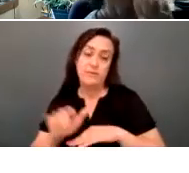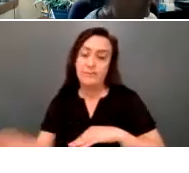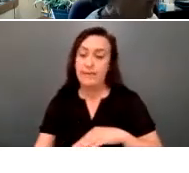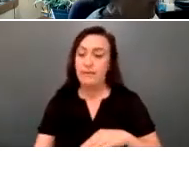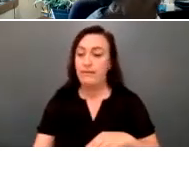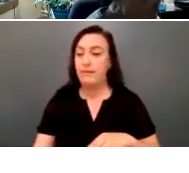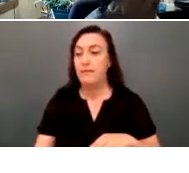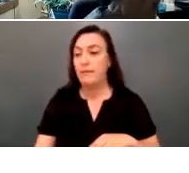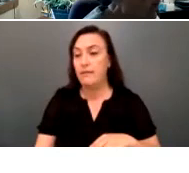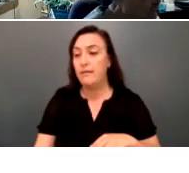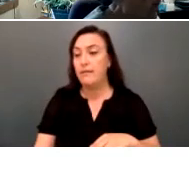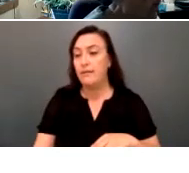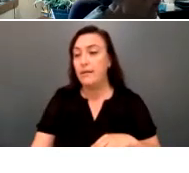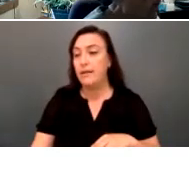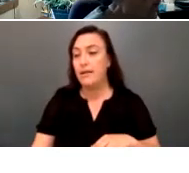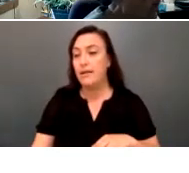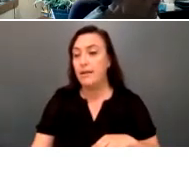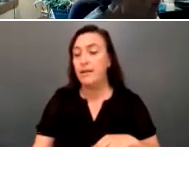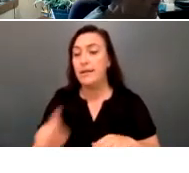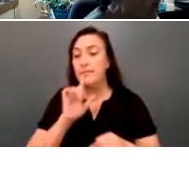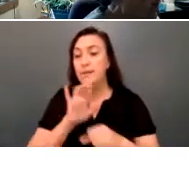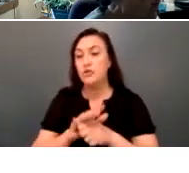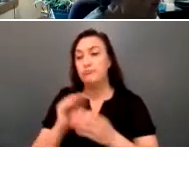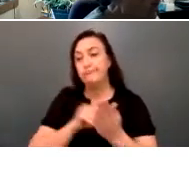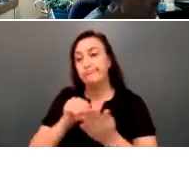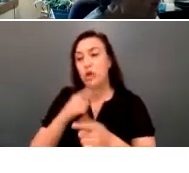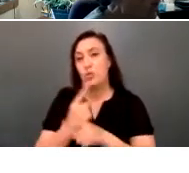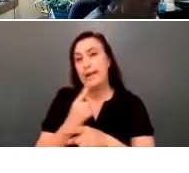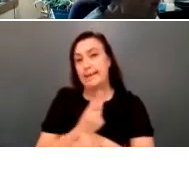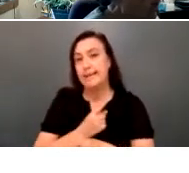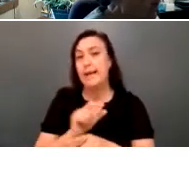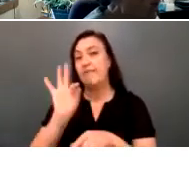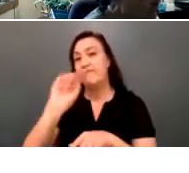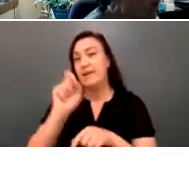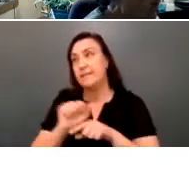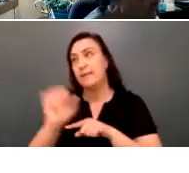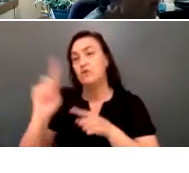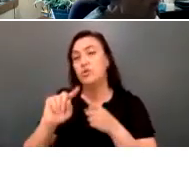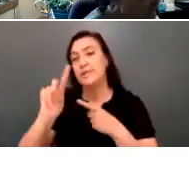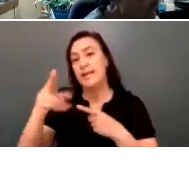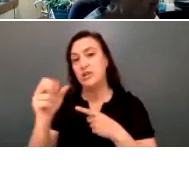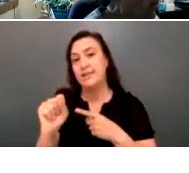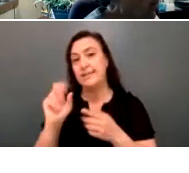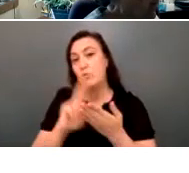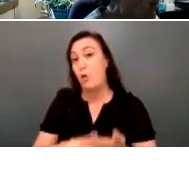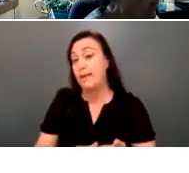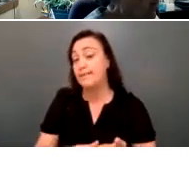and making sure you have them done correctly, and then faxing them into DHS enrollment. And you want to do after you have your 245,